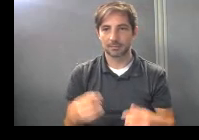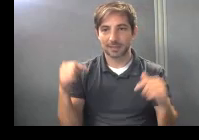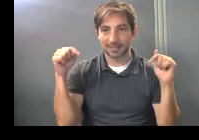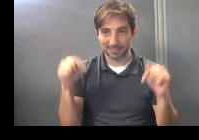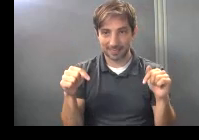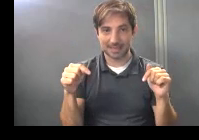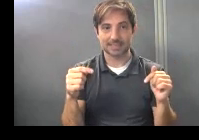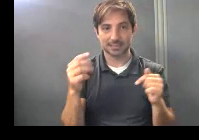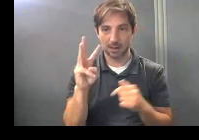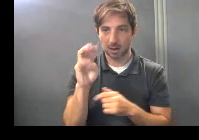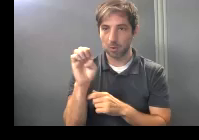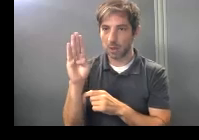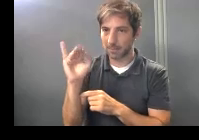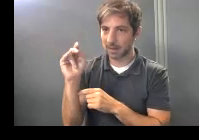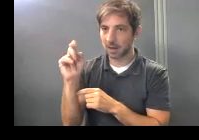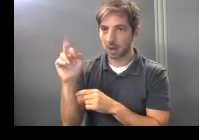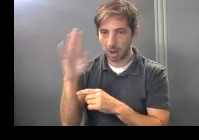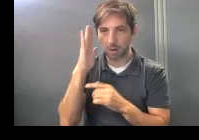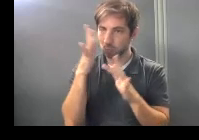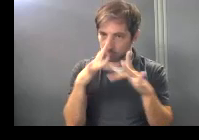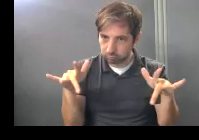THE RECORDING WILL BE E-MAILED TO ALL REGISTRANTS IN A FEW DAYS.